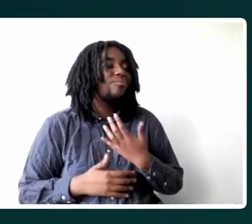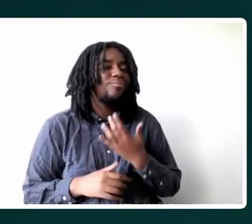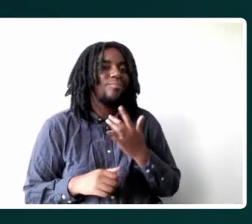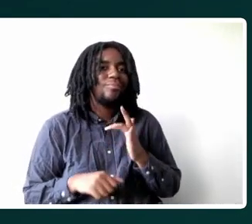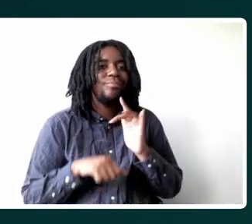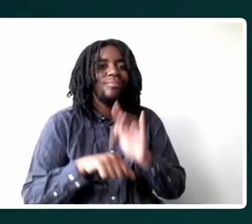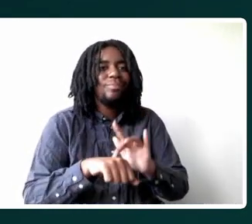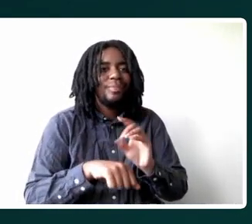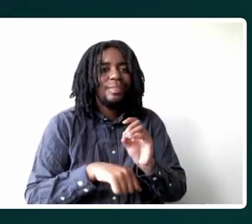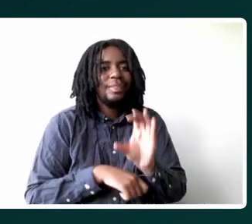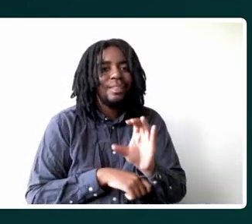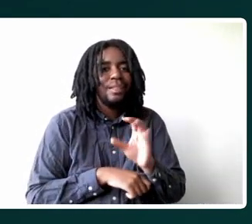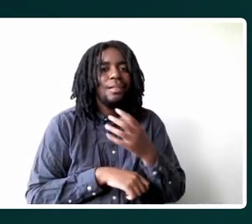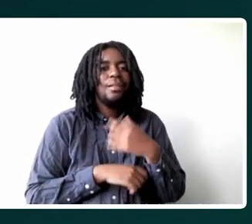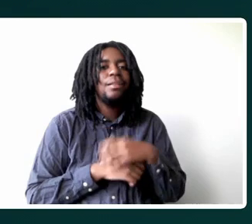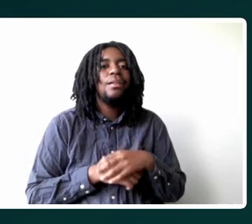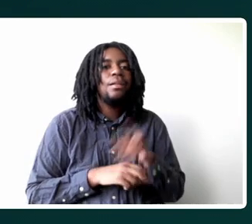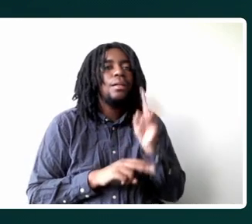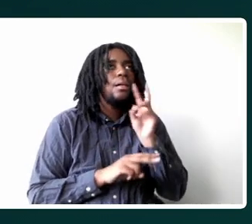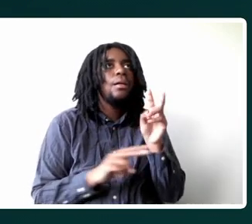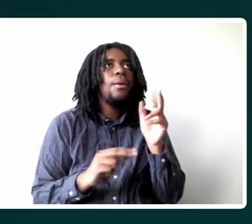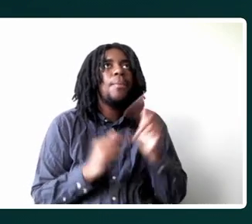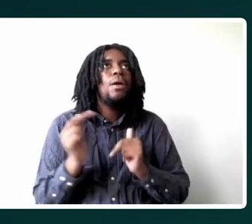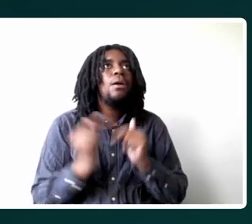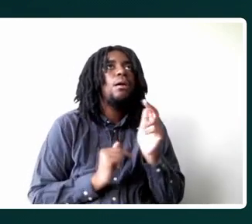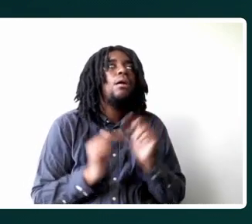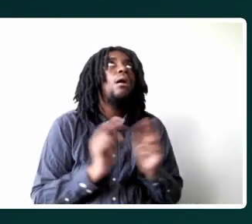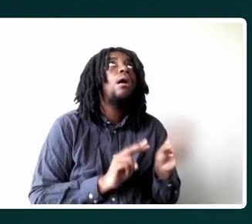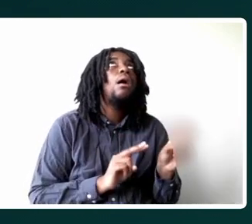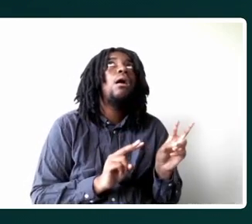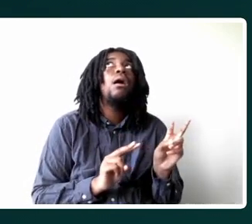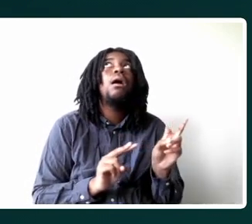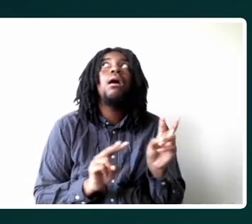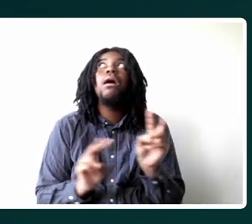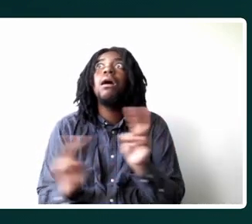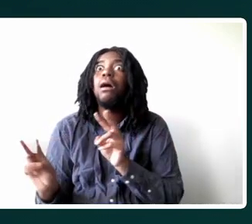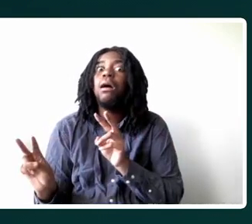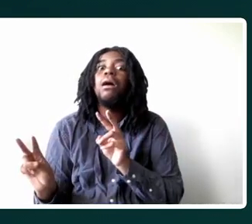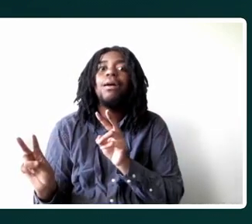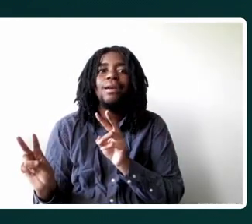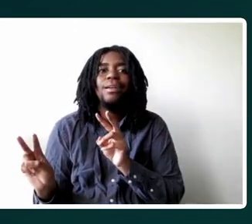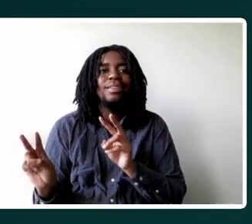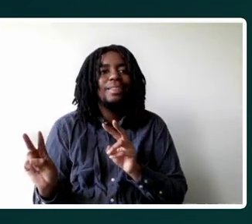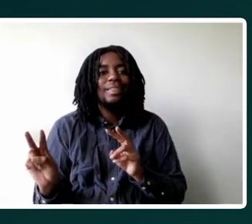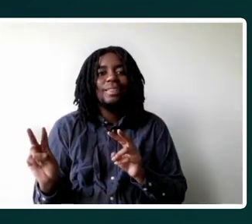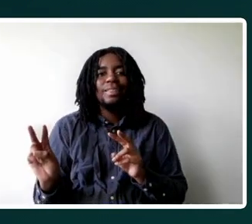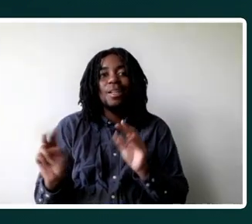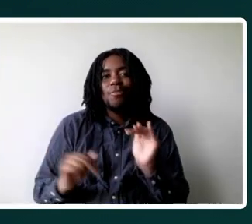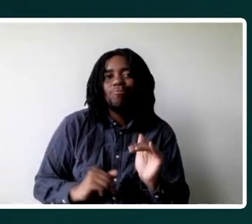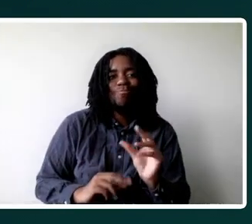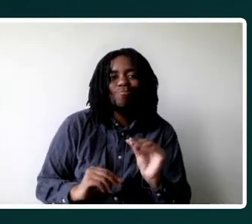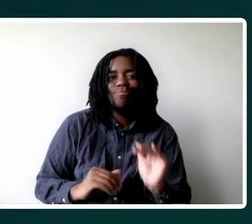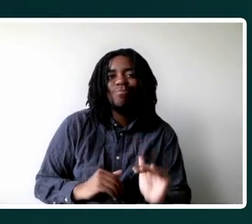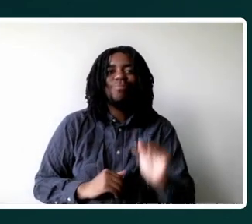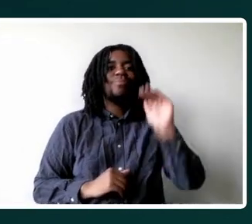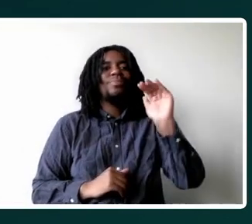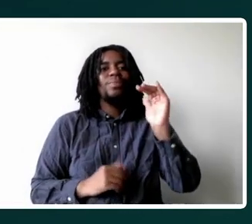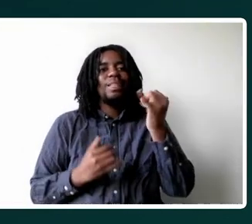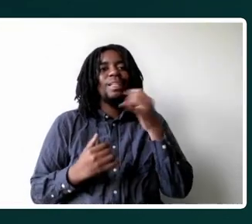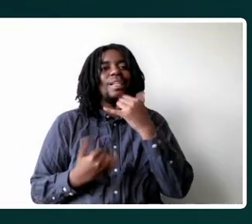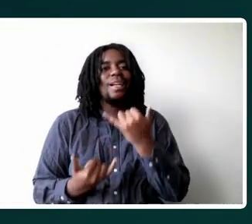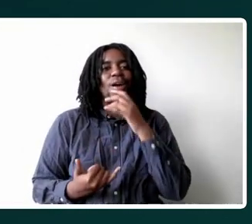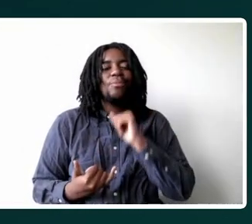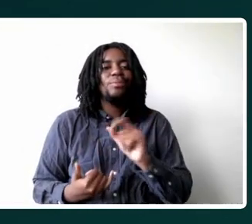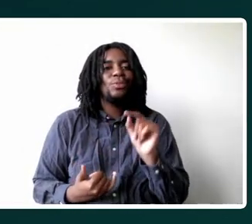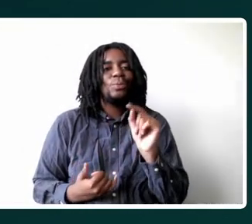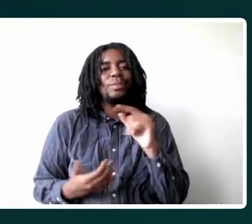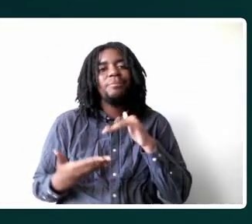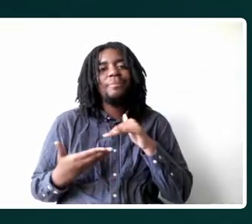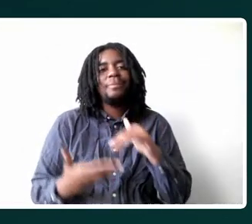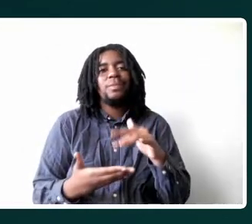looking at buildings. He is now 20 years old and studying architecture. Like these stories,